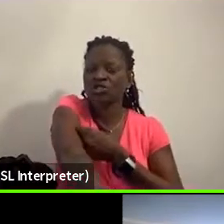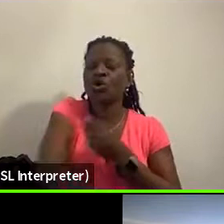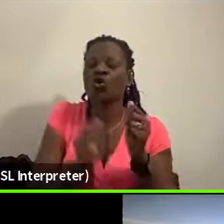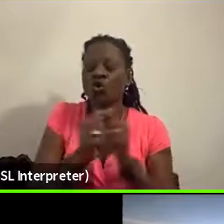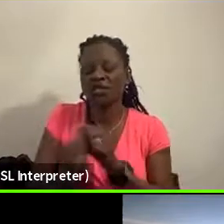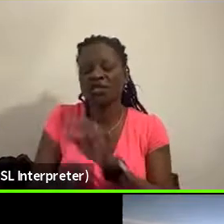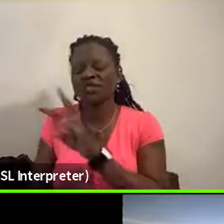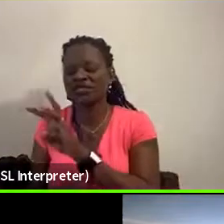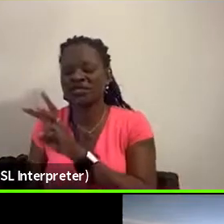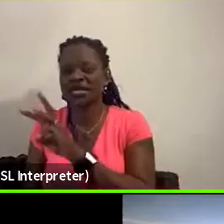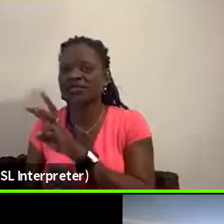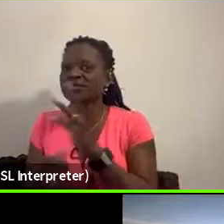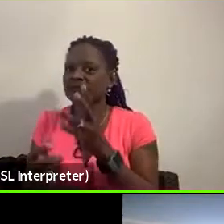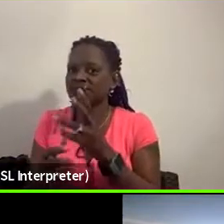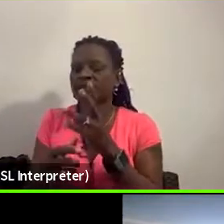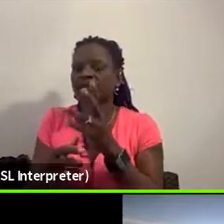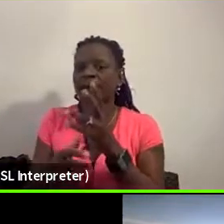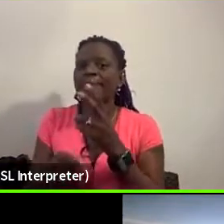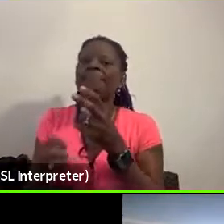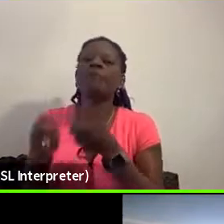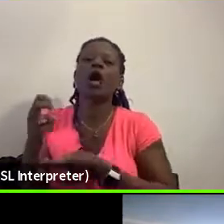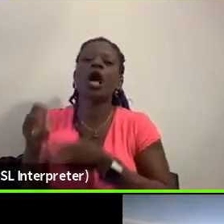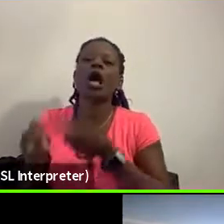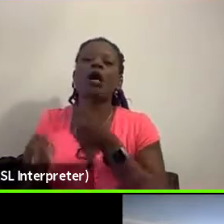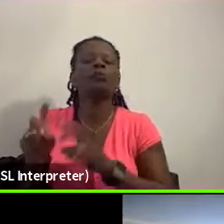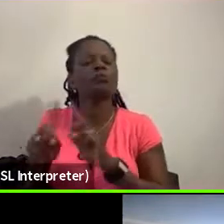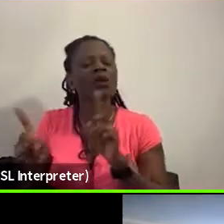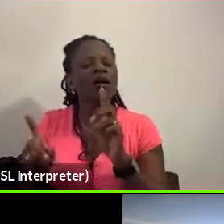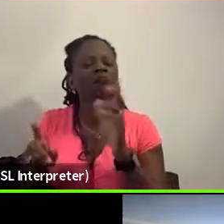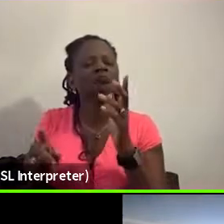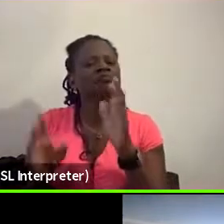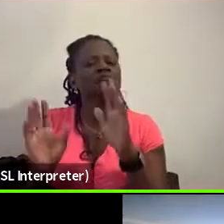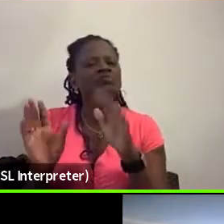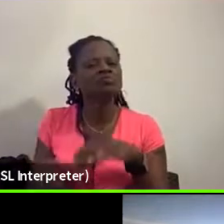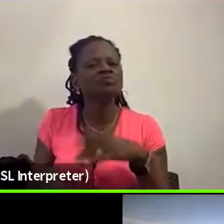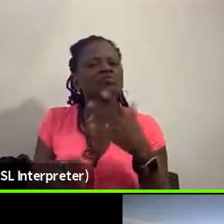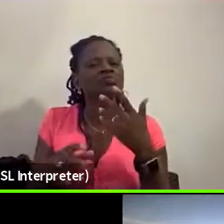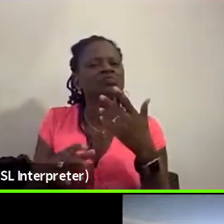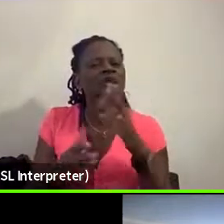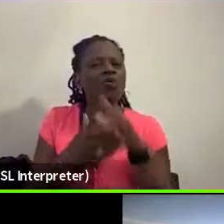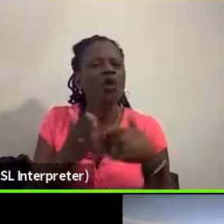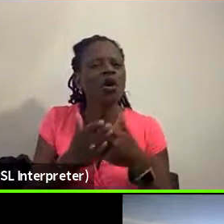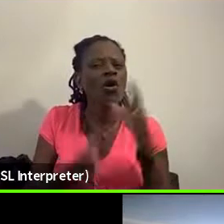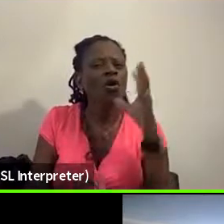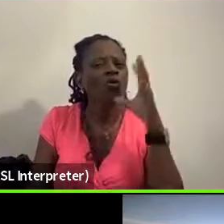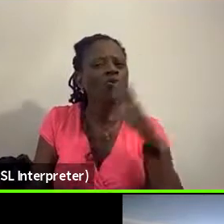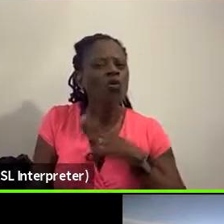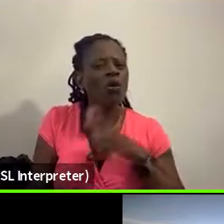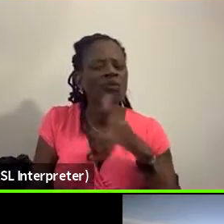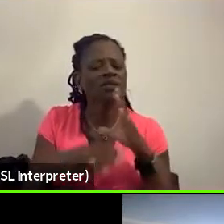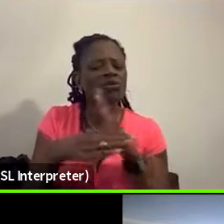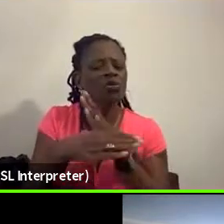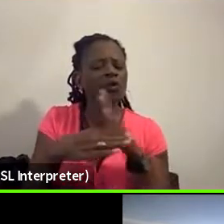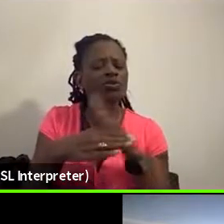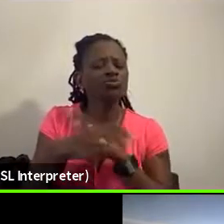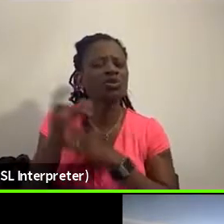understand it, kind of narrowed to females between 18 and 40 some odd age. And I could be wrong there, but I'll go to you.